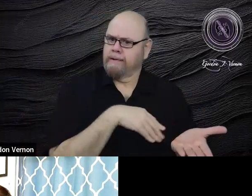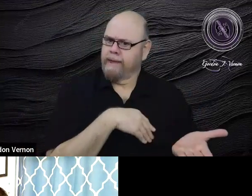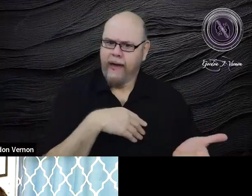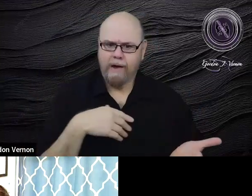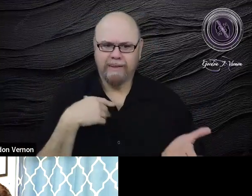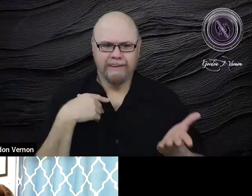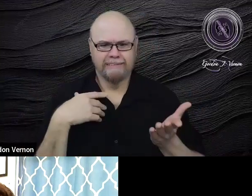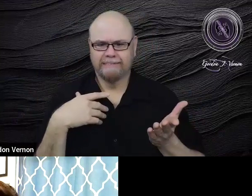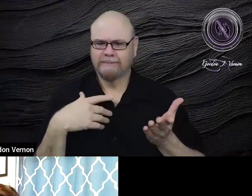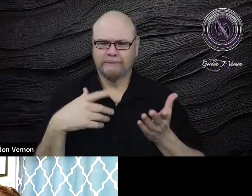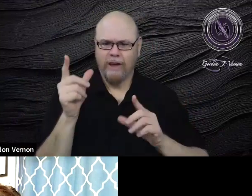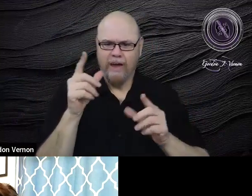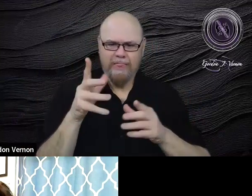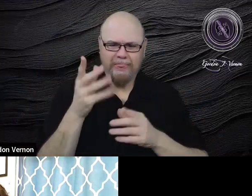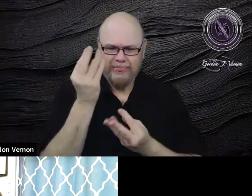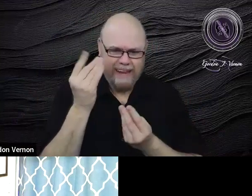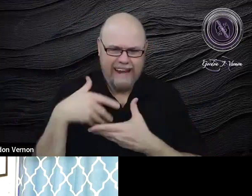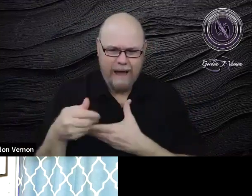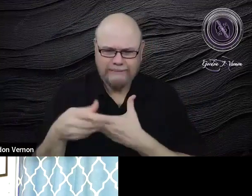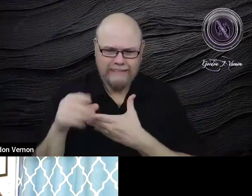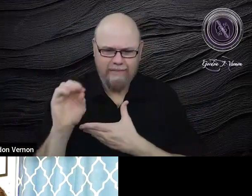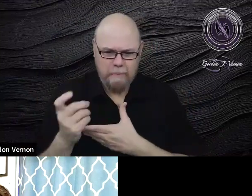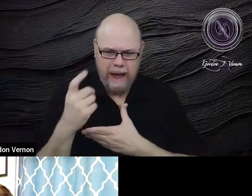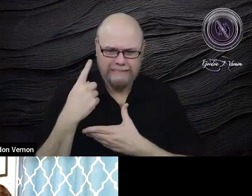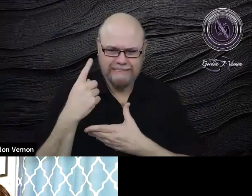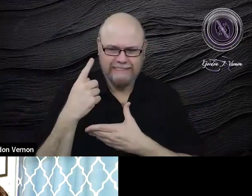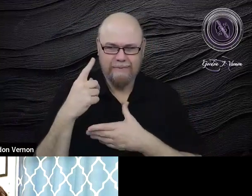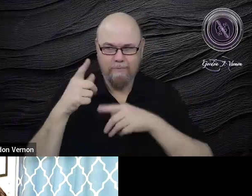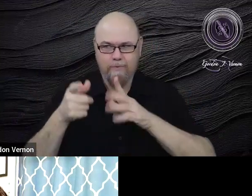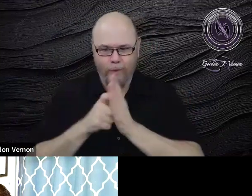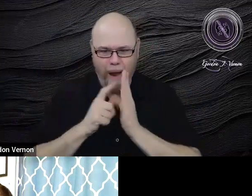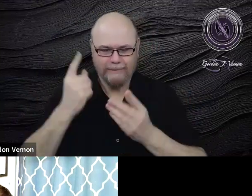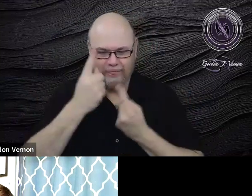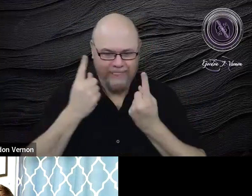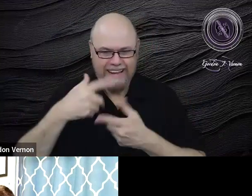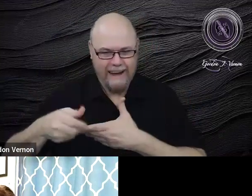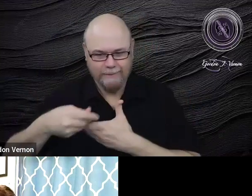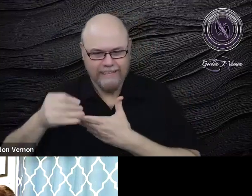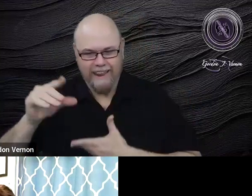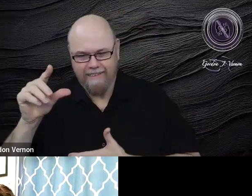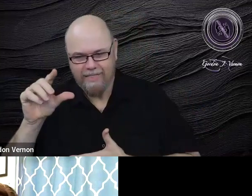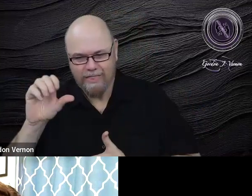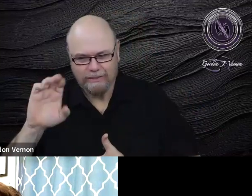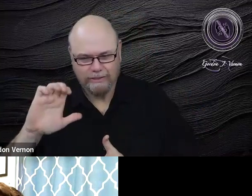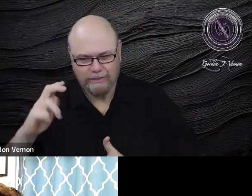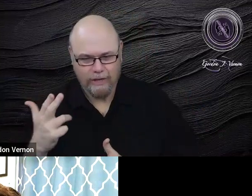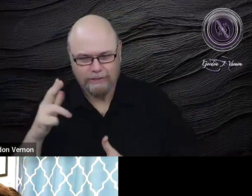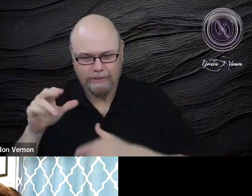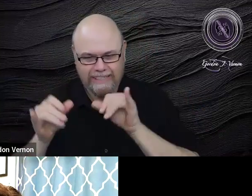And we can focus on neuroticism and extraversion as these turned out to be also the most important predictors